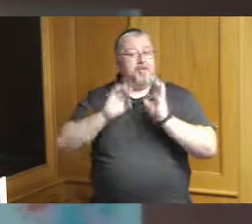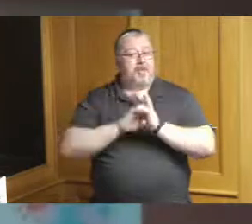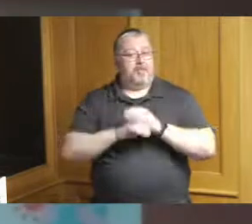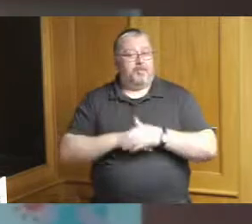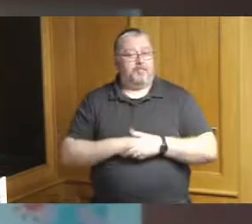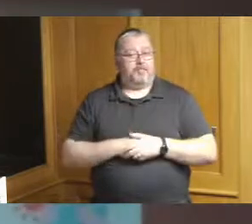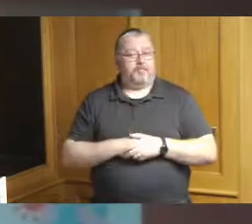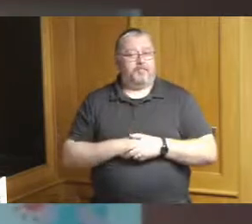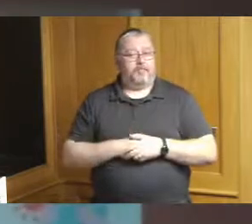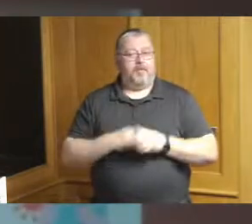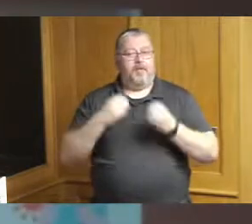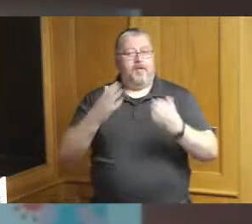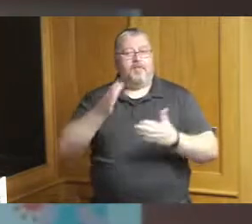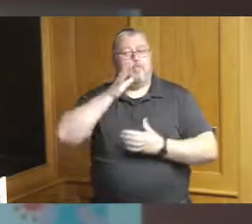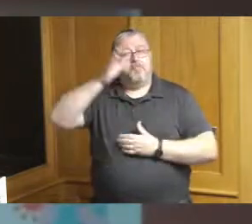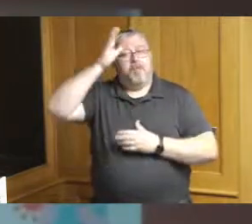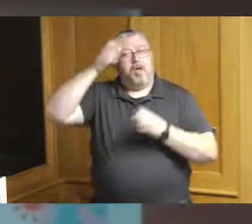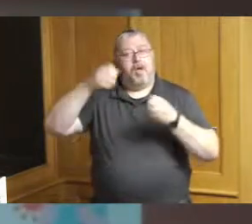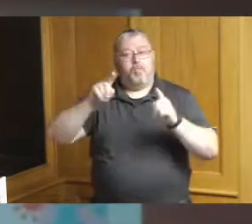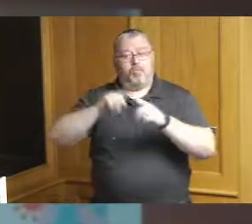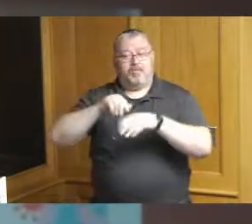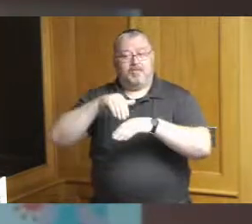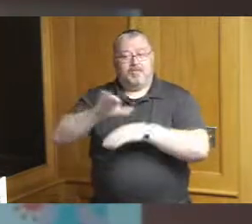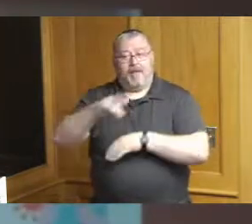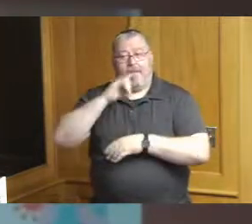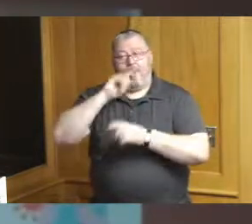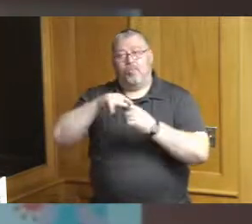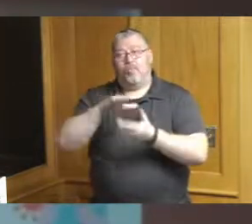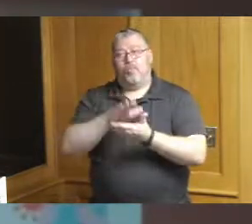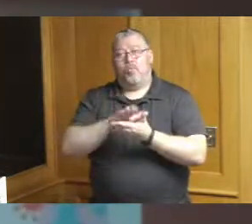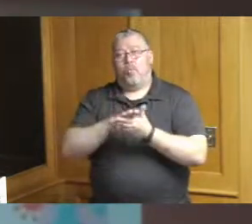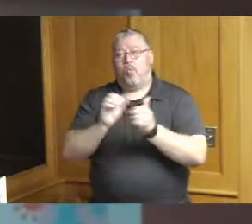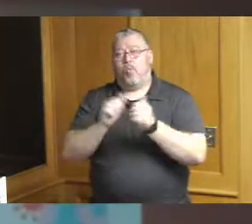which gives parents an opportunity to send their kids to school with a mask on